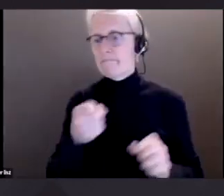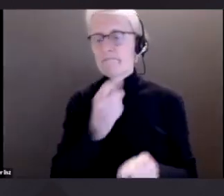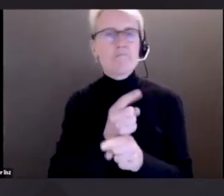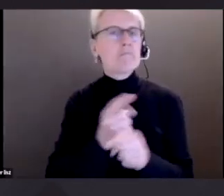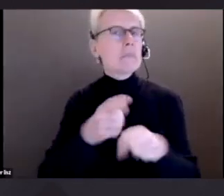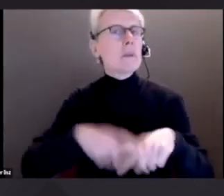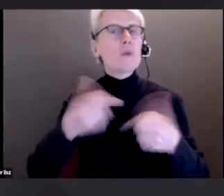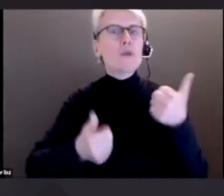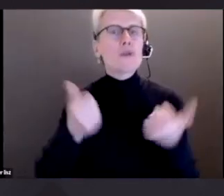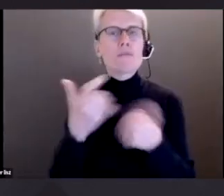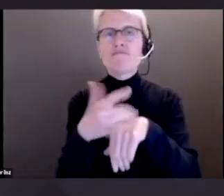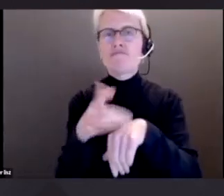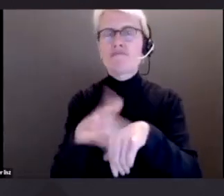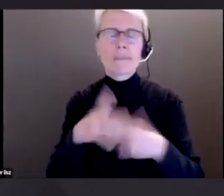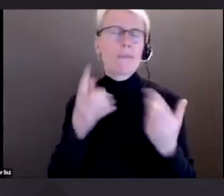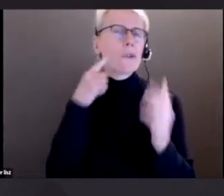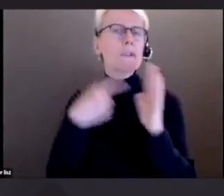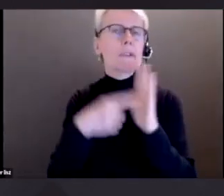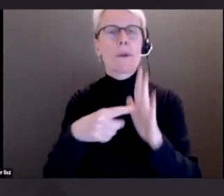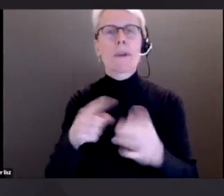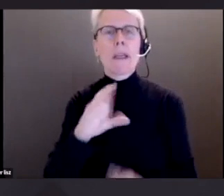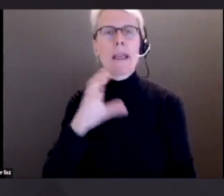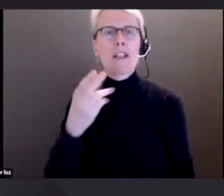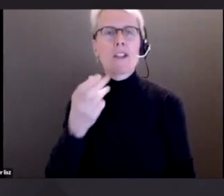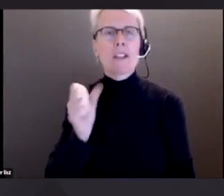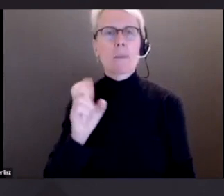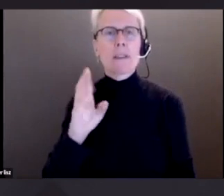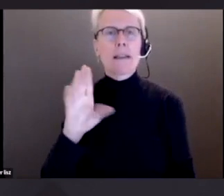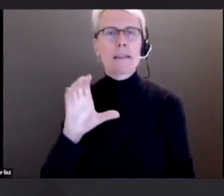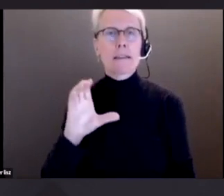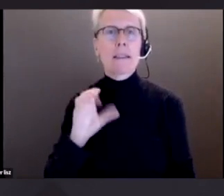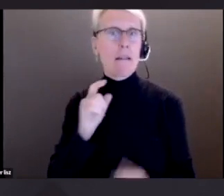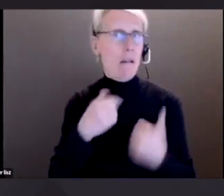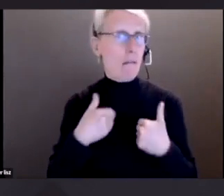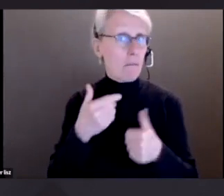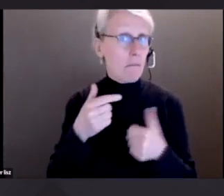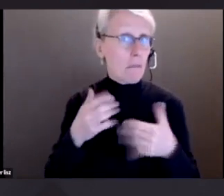with skills that fit our needs. This has allowed us to fill a lot of positions without even posting an ad.